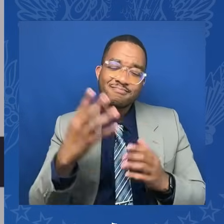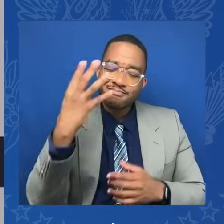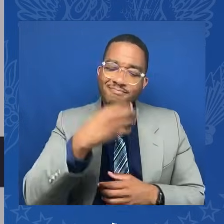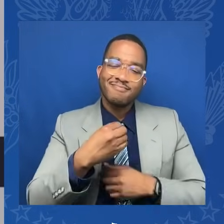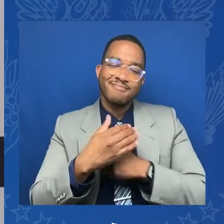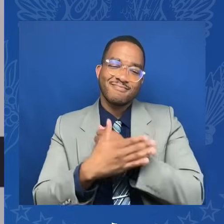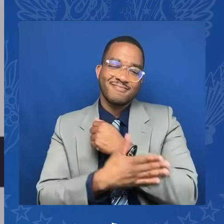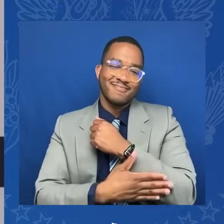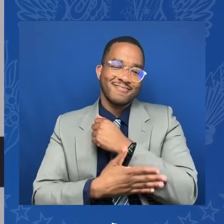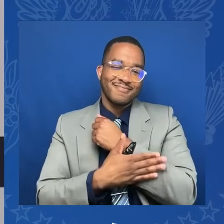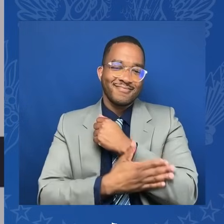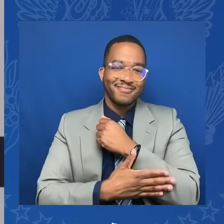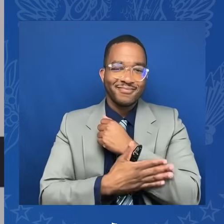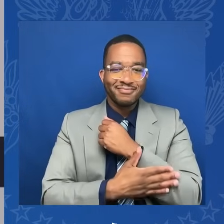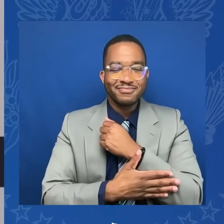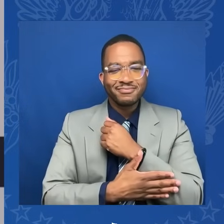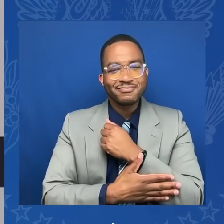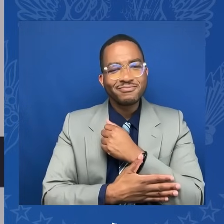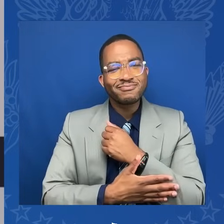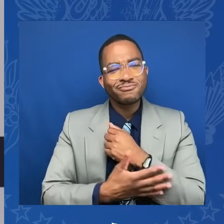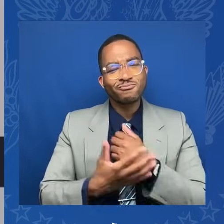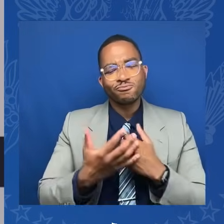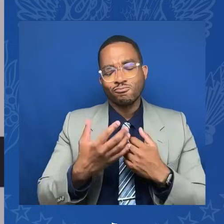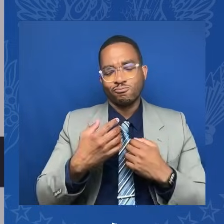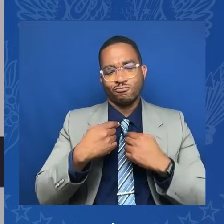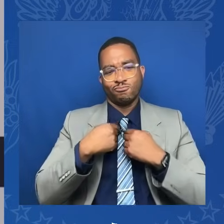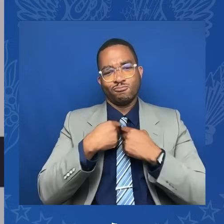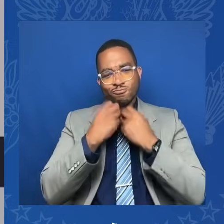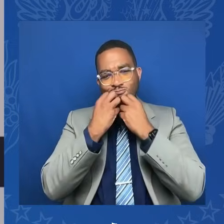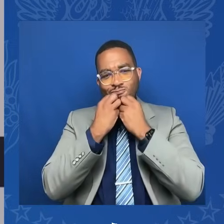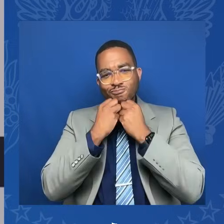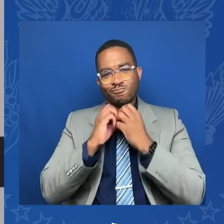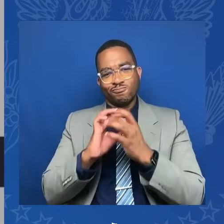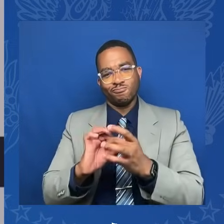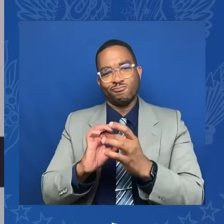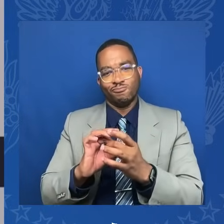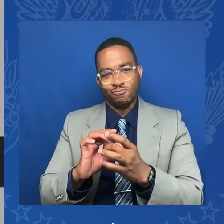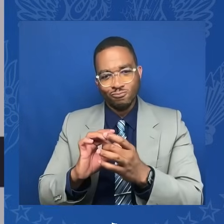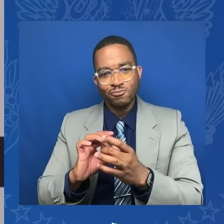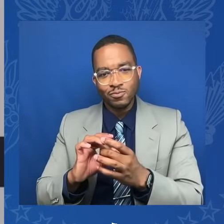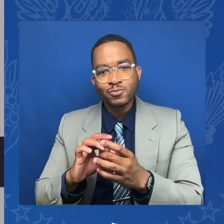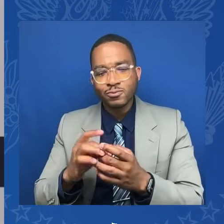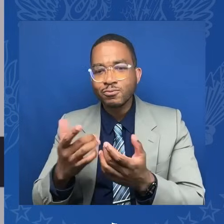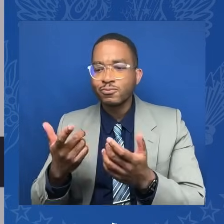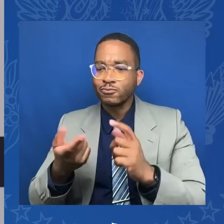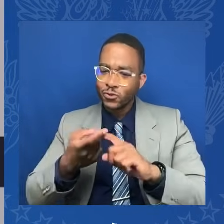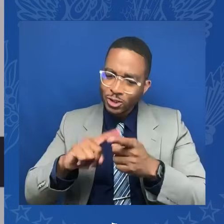ties between our families and friends continues to grow. The bonds between our nations are strong, vast,